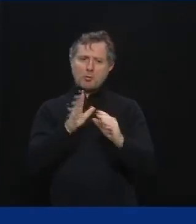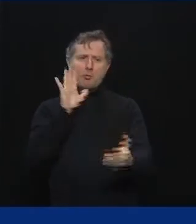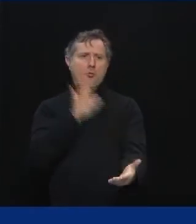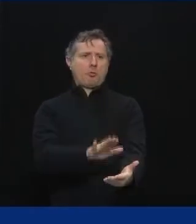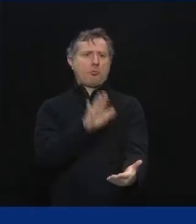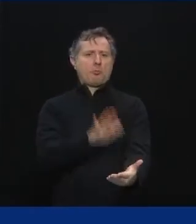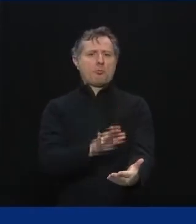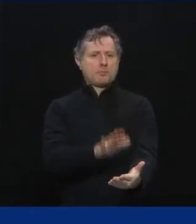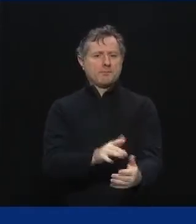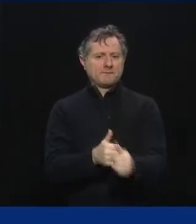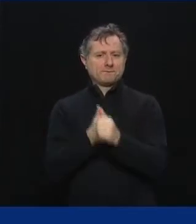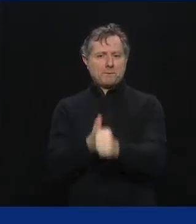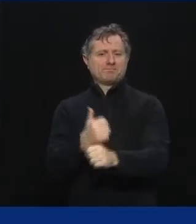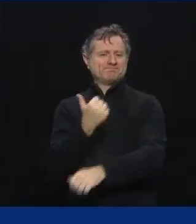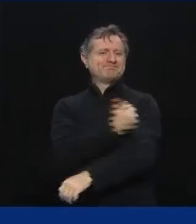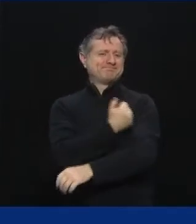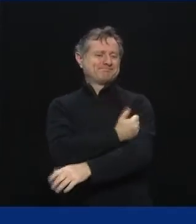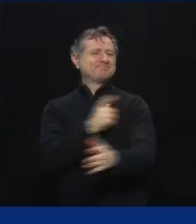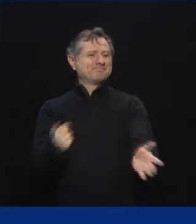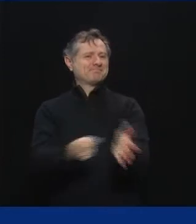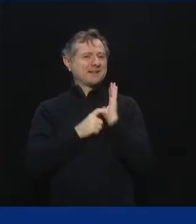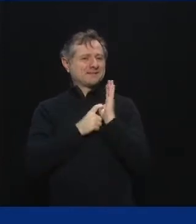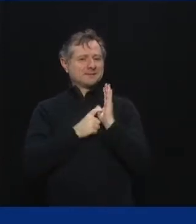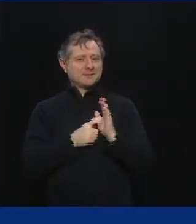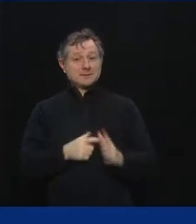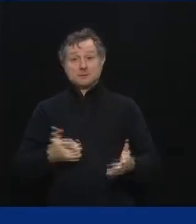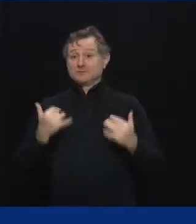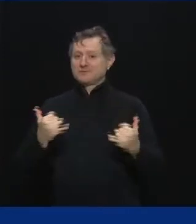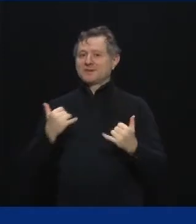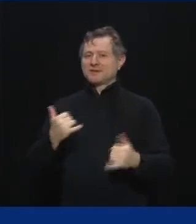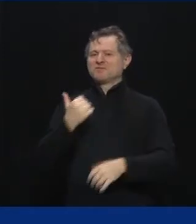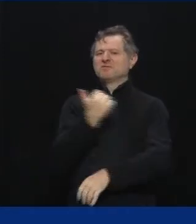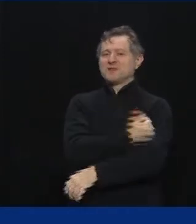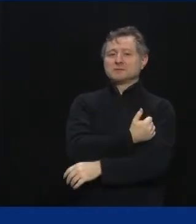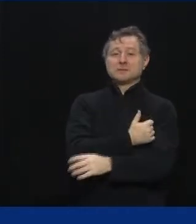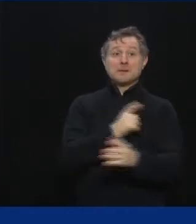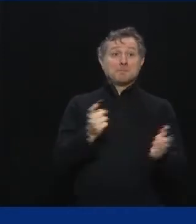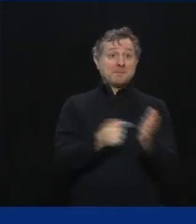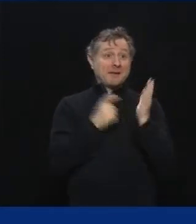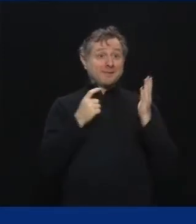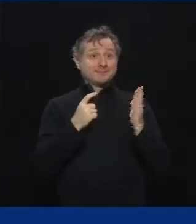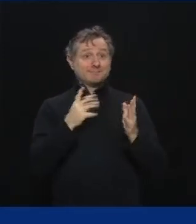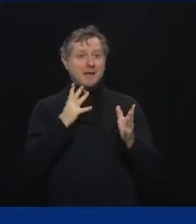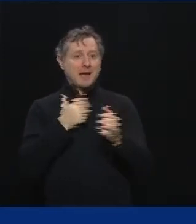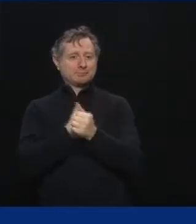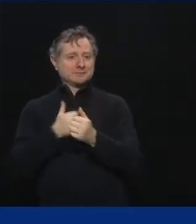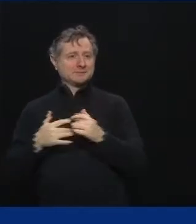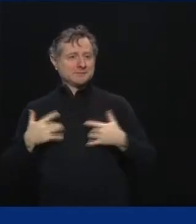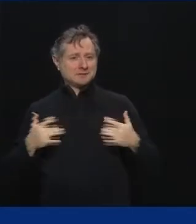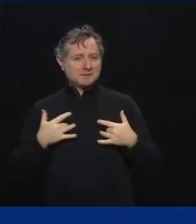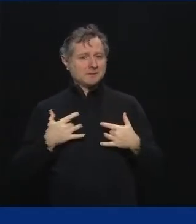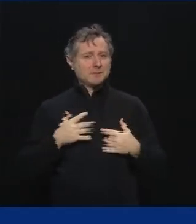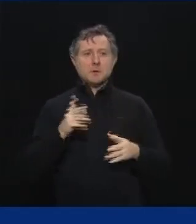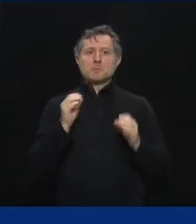PRESENT THEMSELVES WITH COVID BUT ALSO MAKING SURE THAT OUR NUMBERS STAY LOWER WITH COMPLIANCE WITH OUR VACCINE MANDATES.